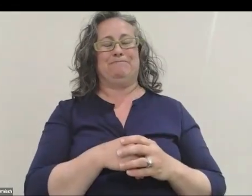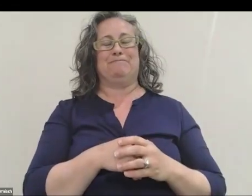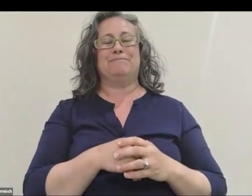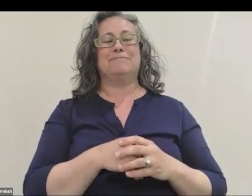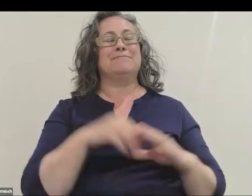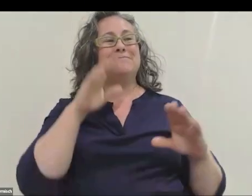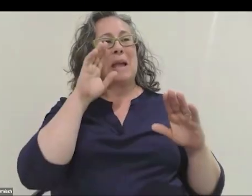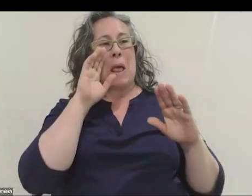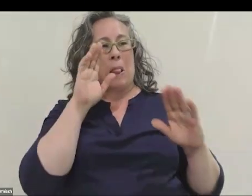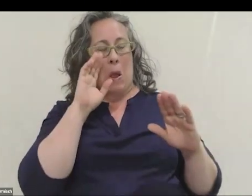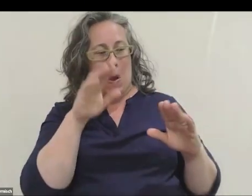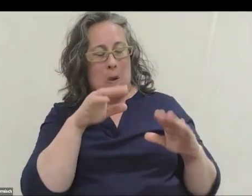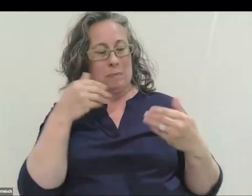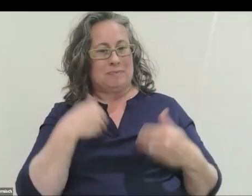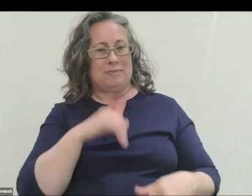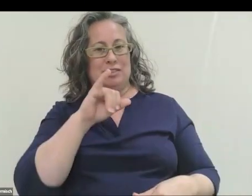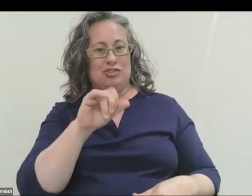Hello.